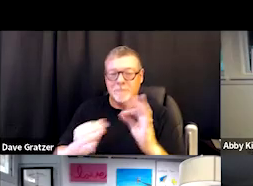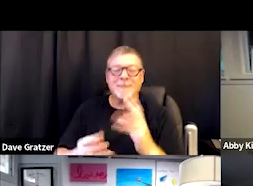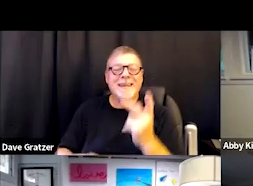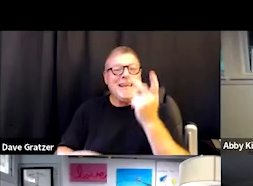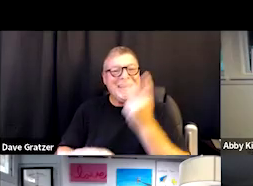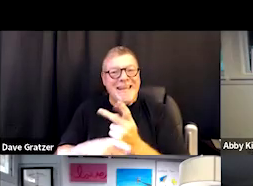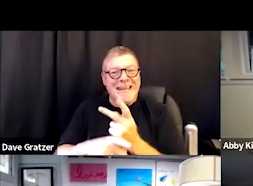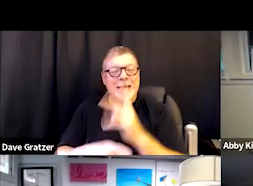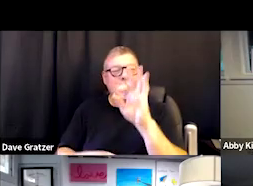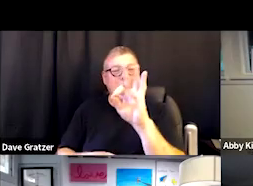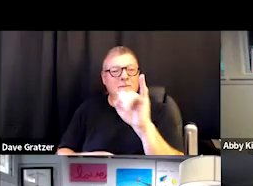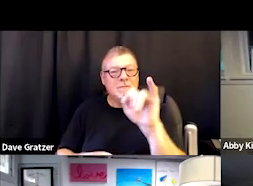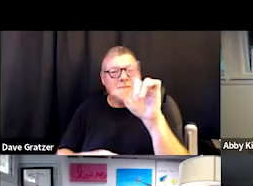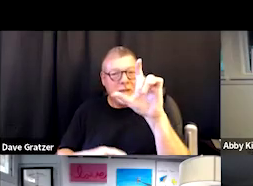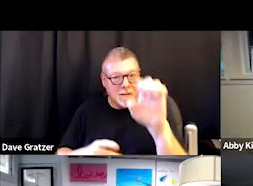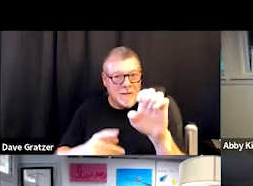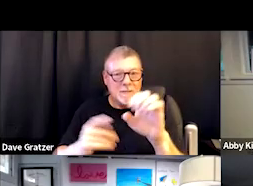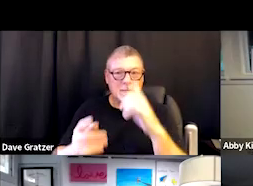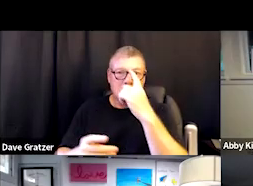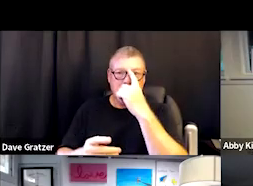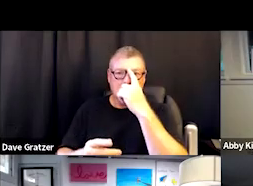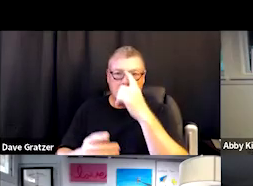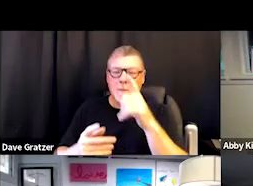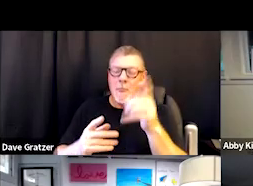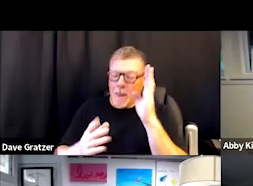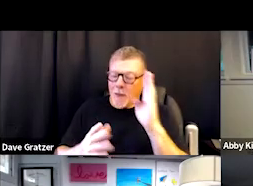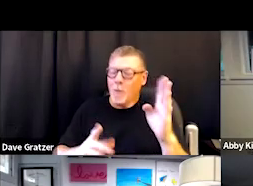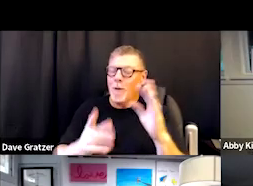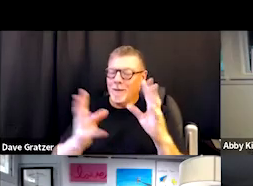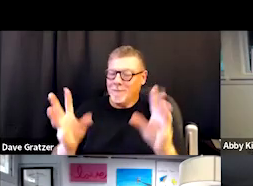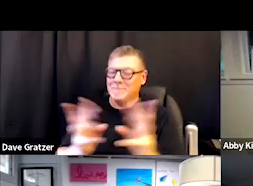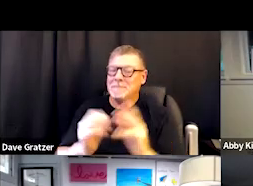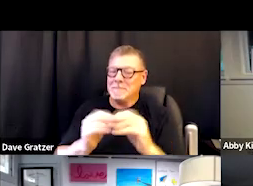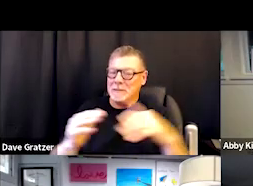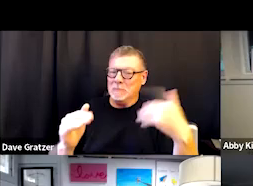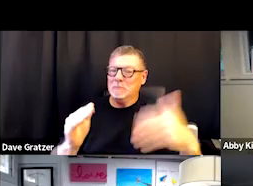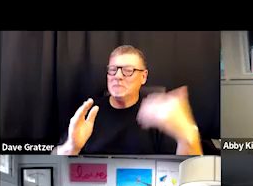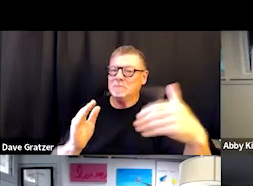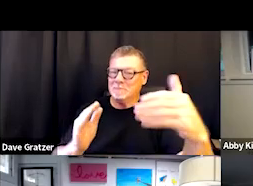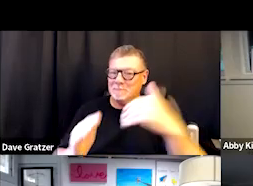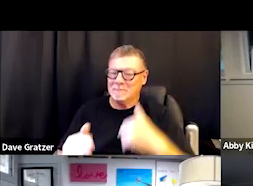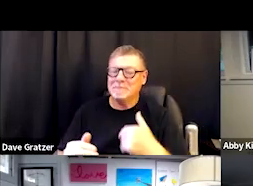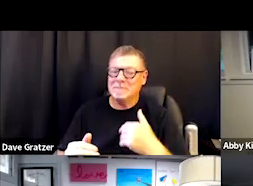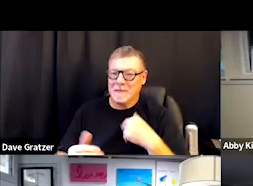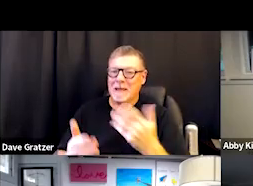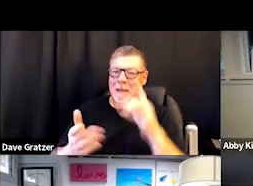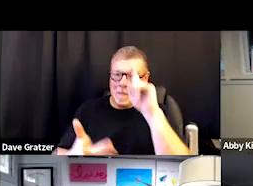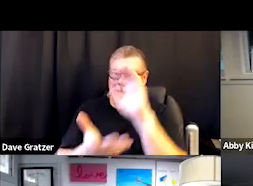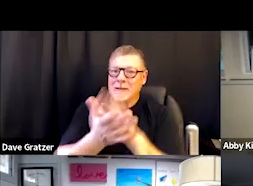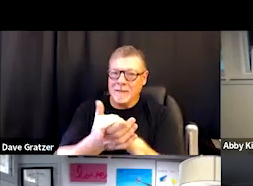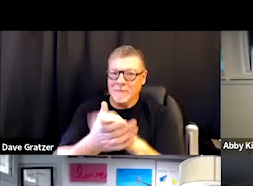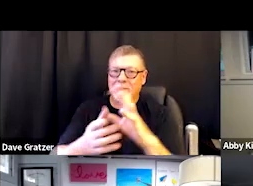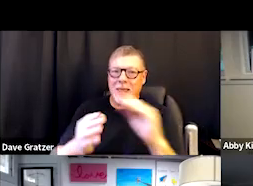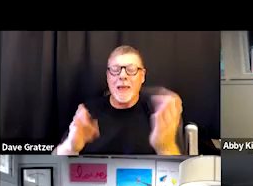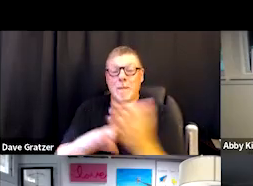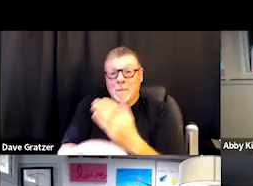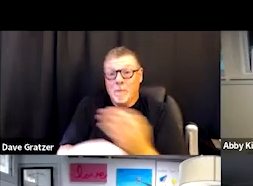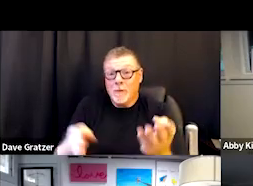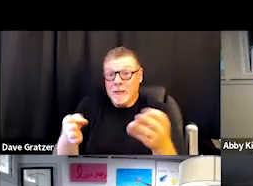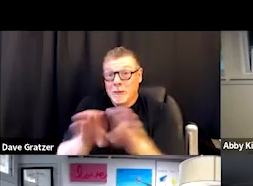So I think they'll be meeting pretty regularly and maybe before the TA Center closes,